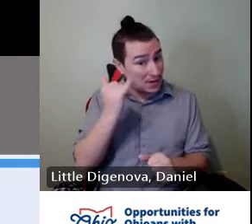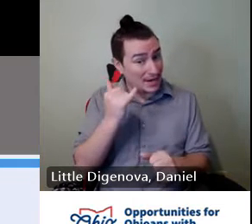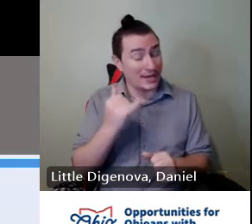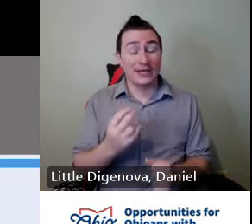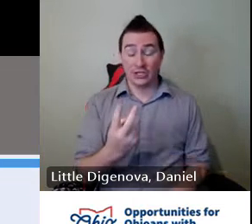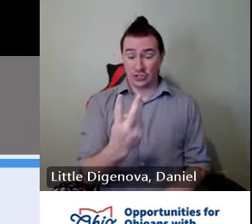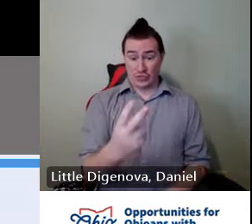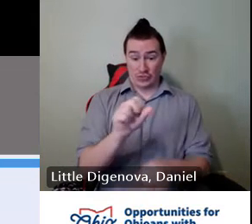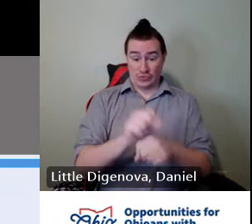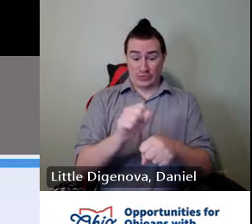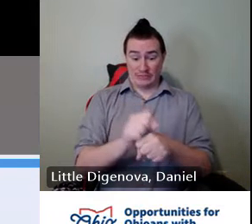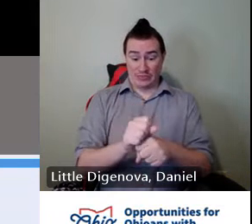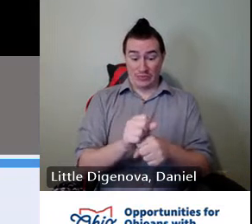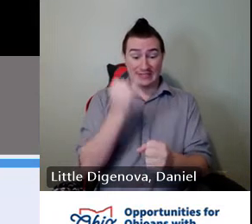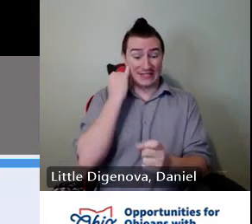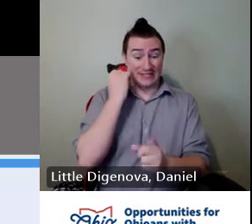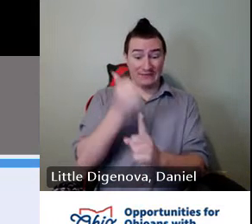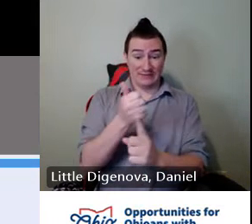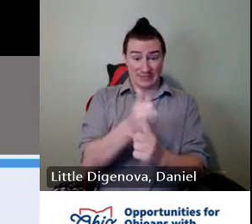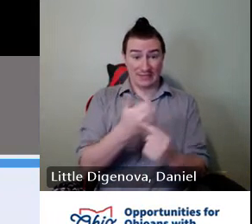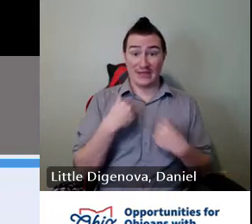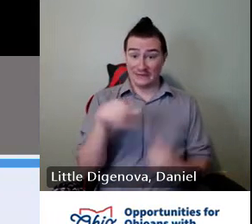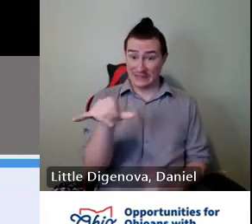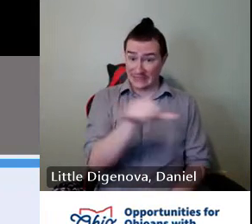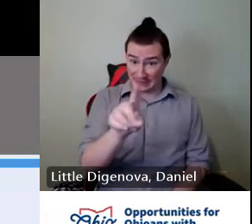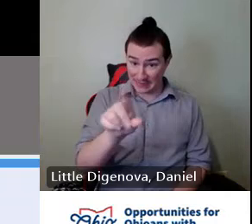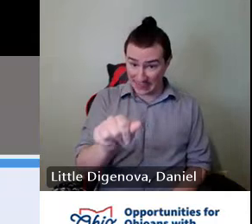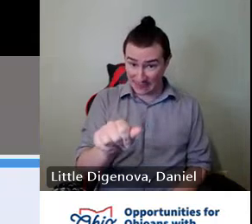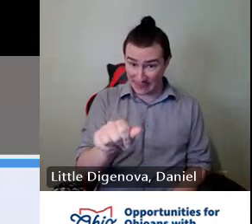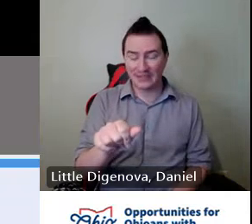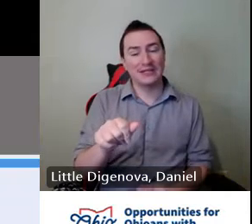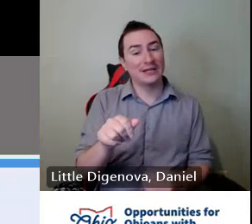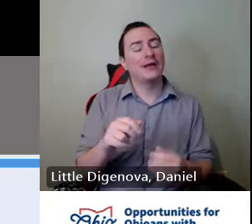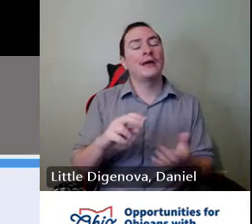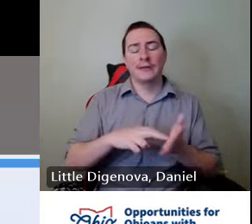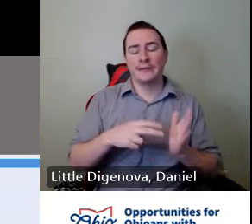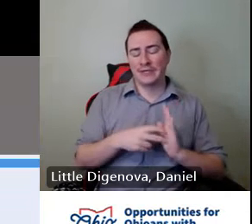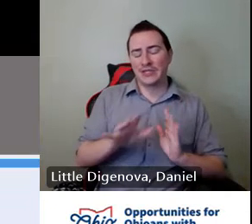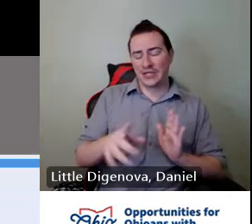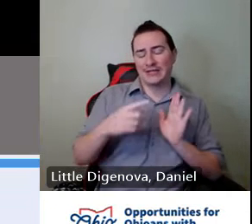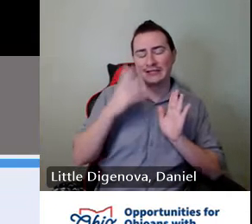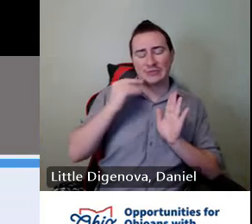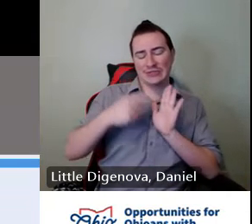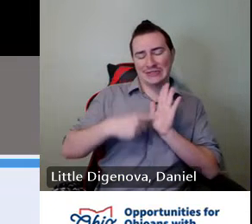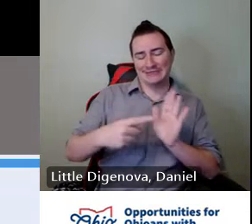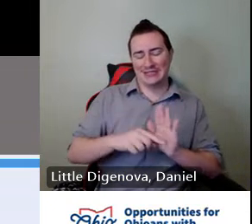disability, will each experience the condition in their own way. As an employer, it's best to focus on how a disability-